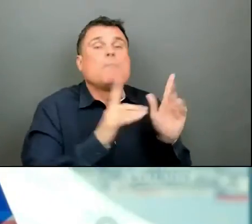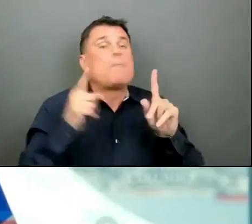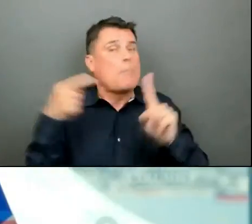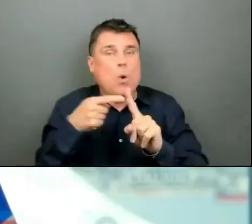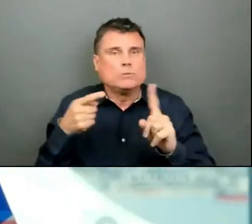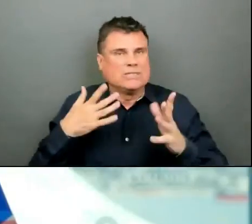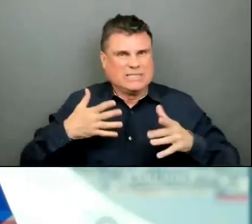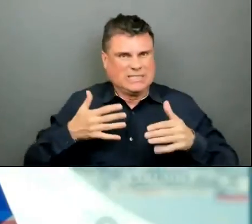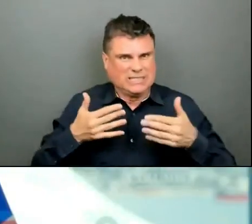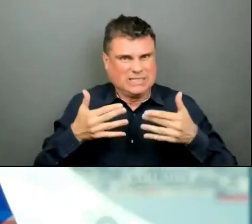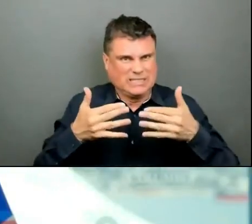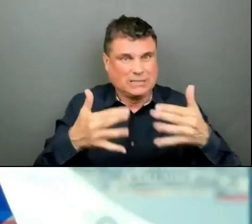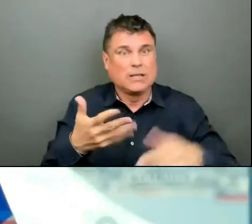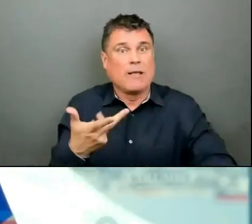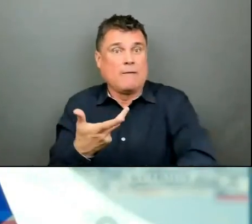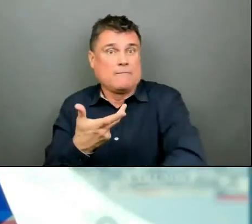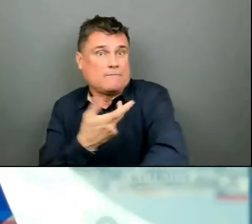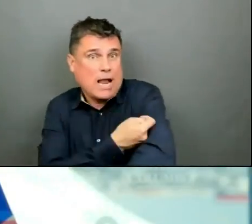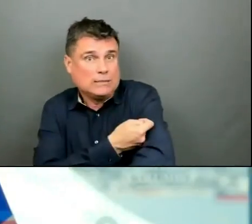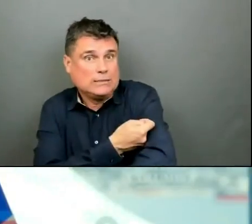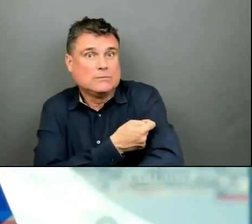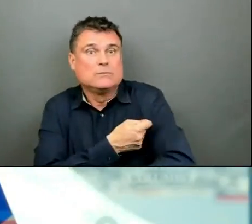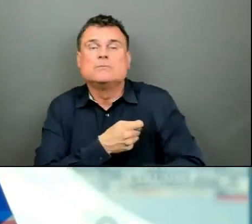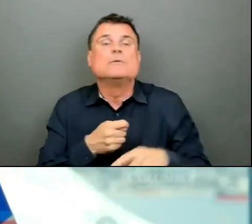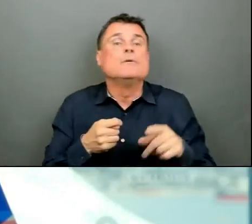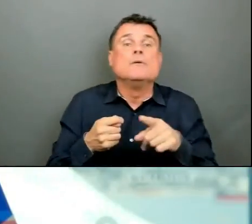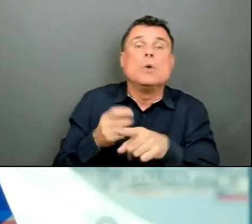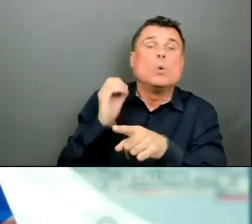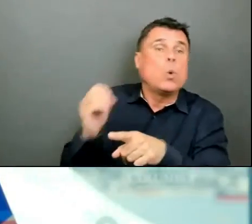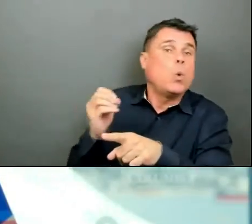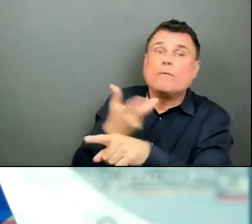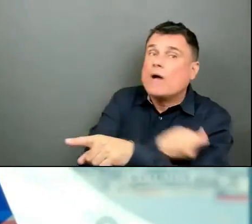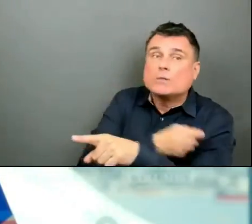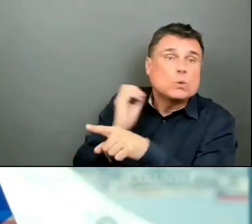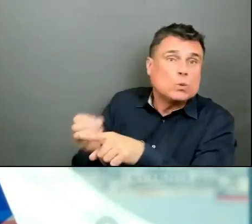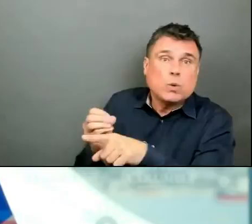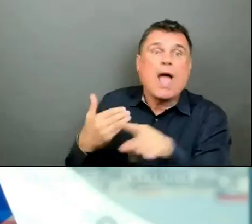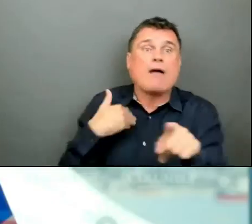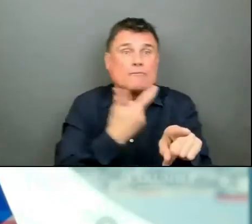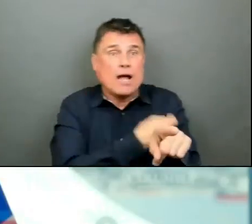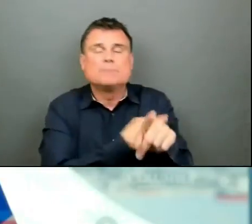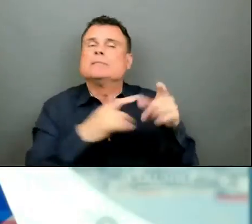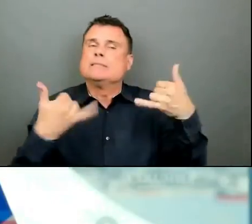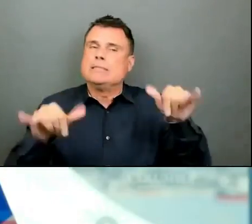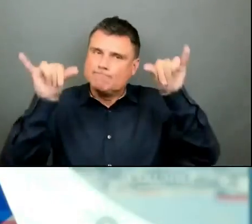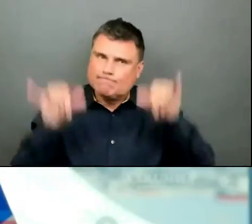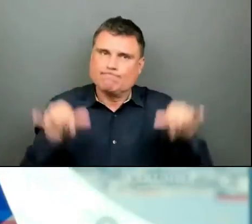not, continue to follow public health orders. It is vitally important right now that all of us do so.